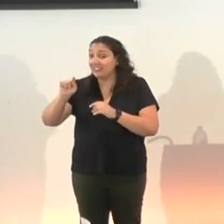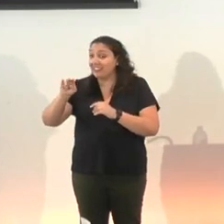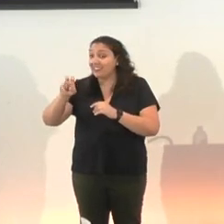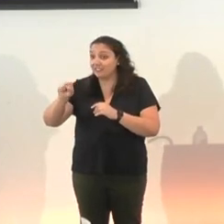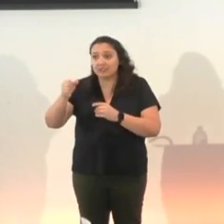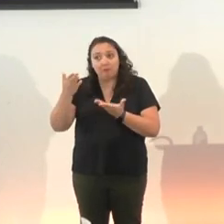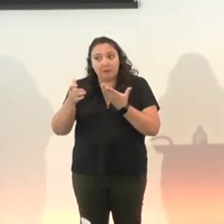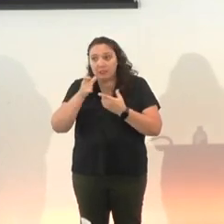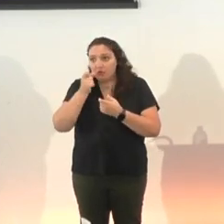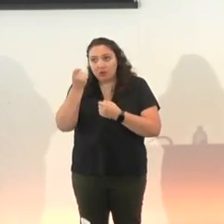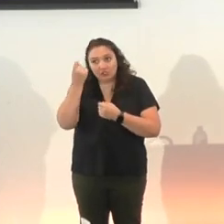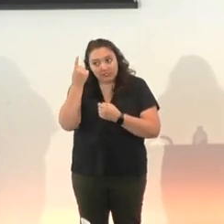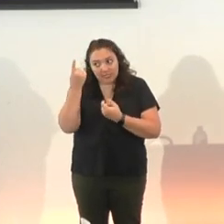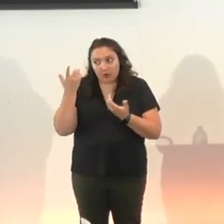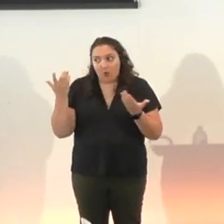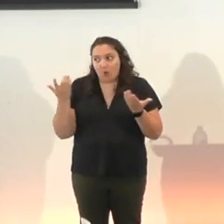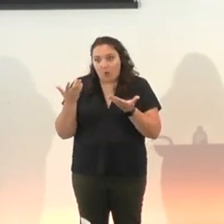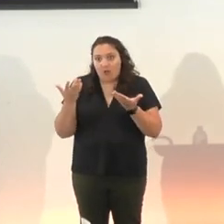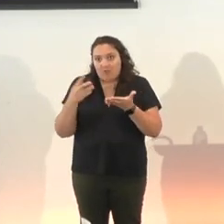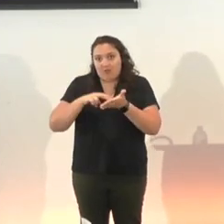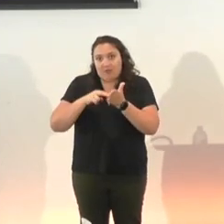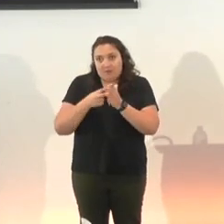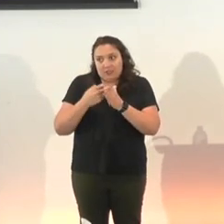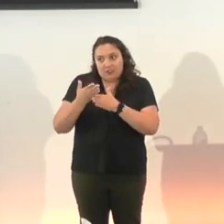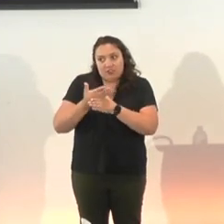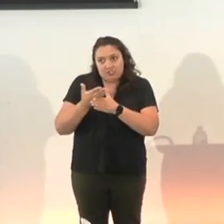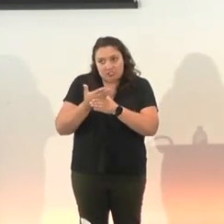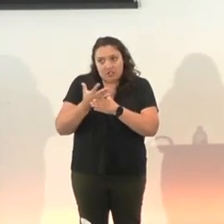and of what they are sharing and how and why. Tabitha: I think there's also a difference